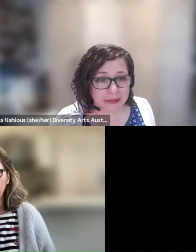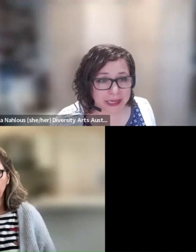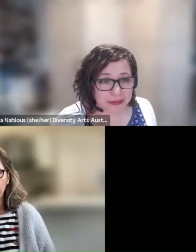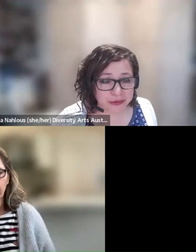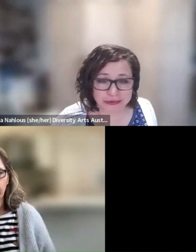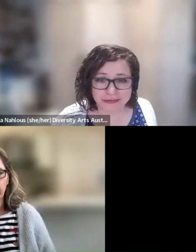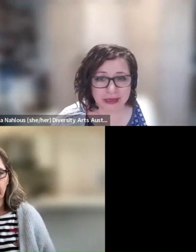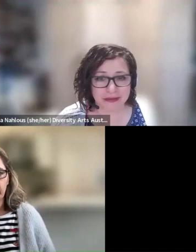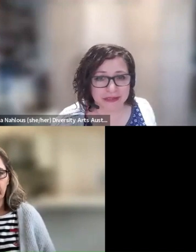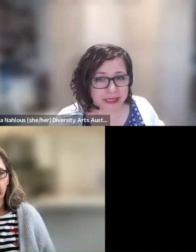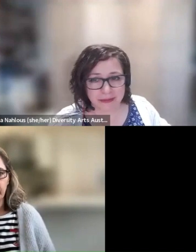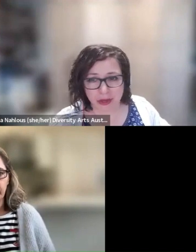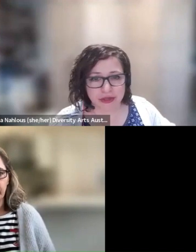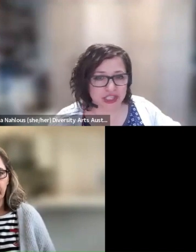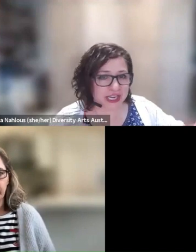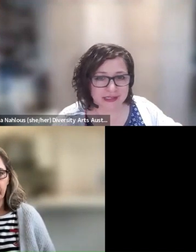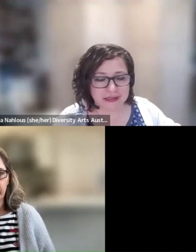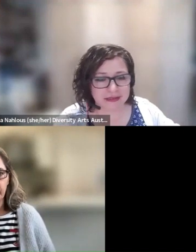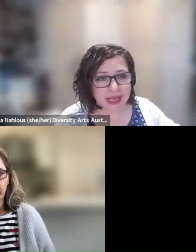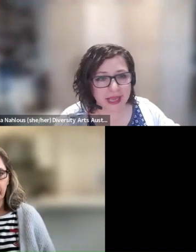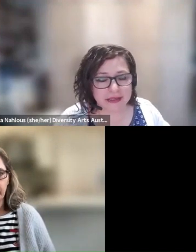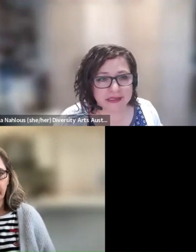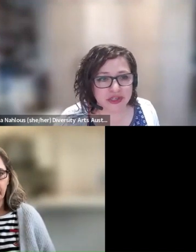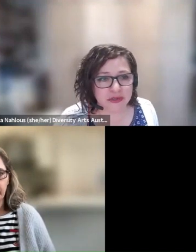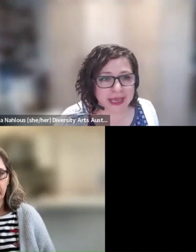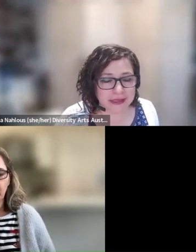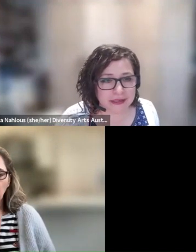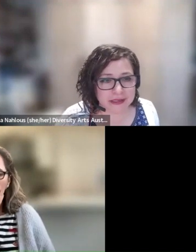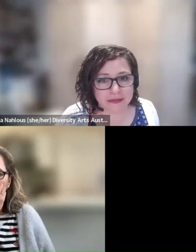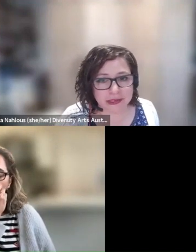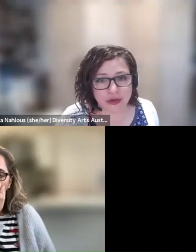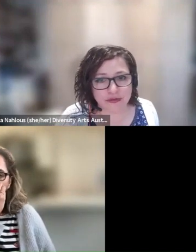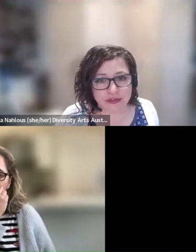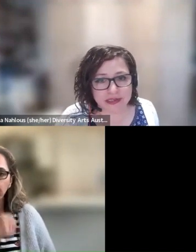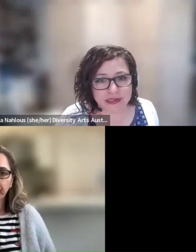people to become co chairs and decision makers and observers,